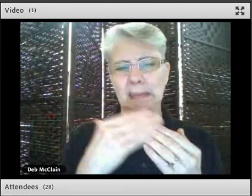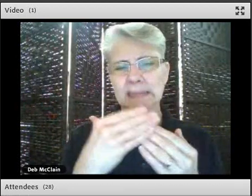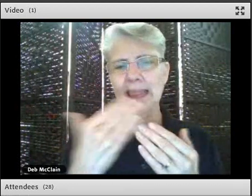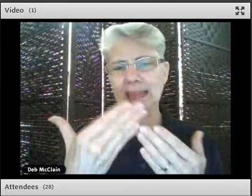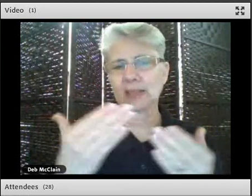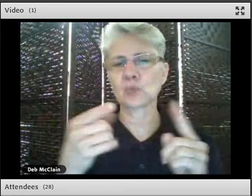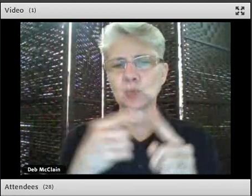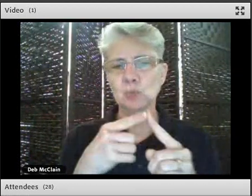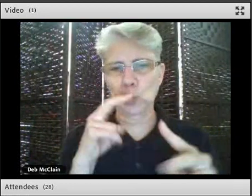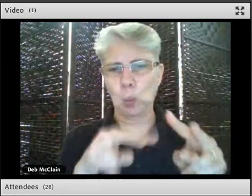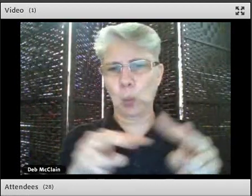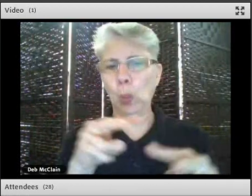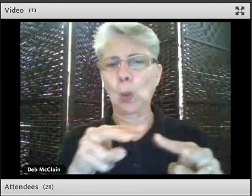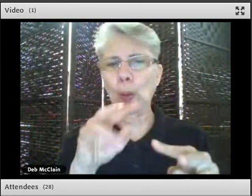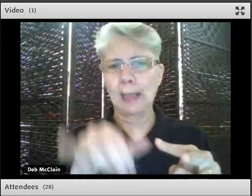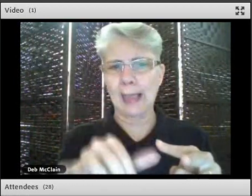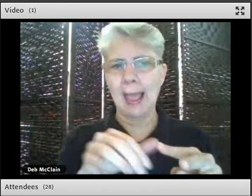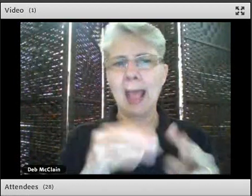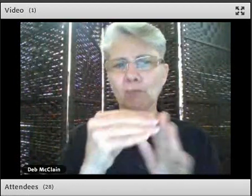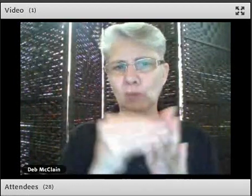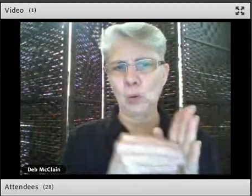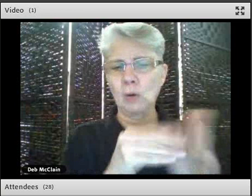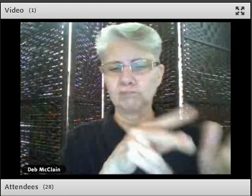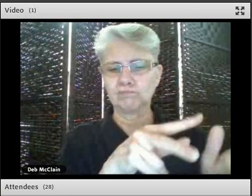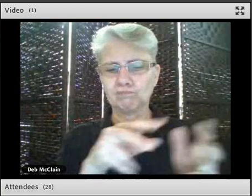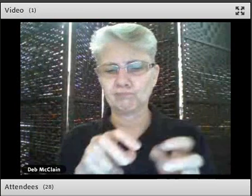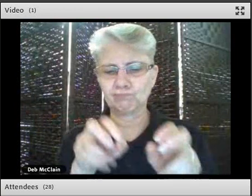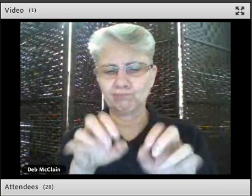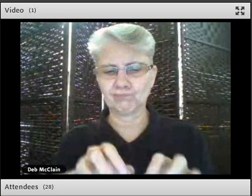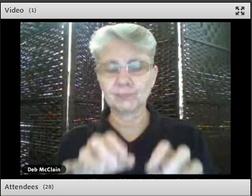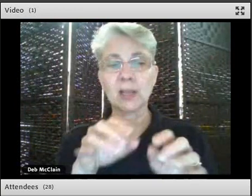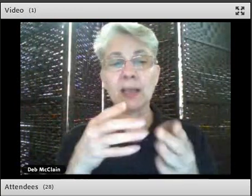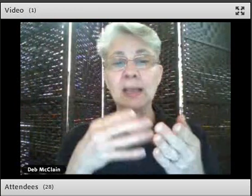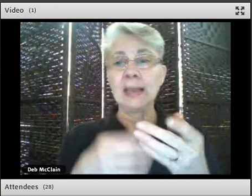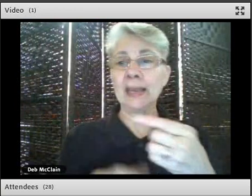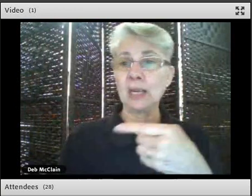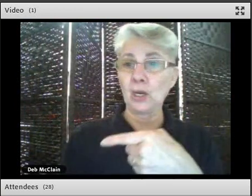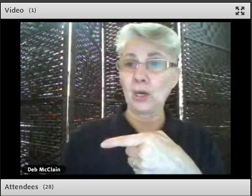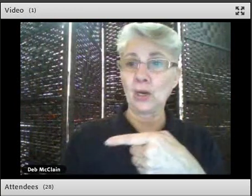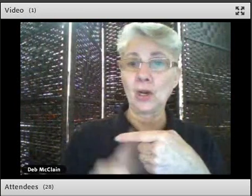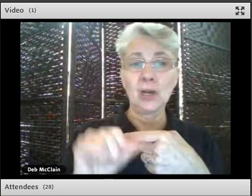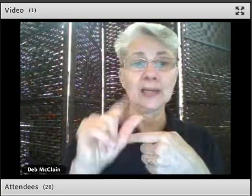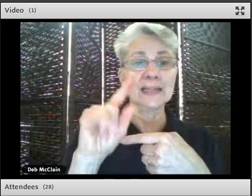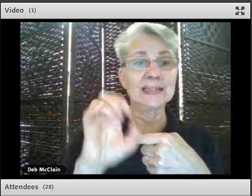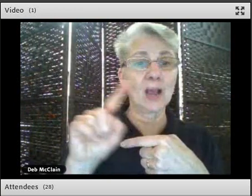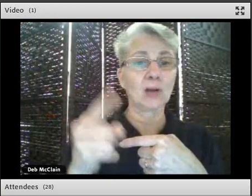so the access point for Jim Dale, and we have him as storyteller. I think I have a separate slide.